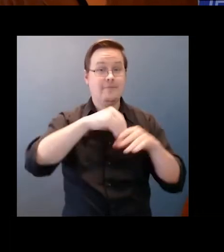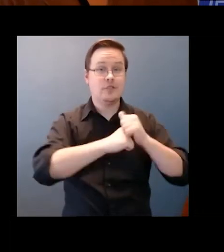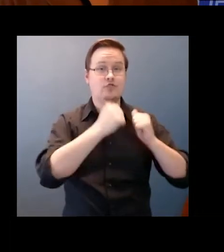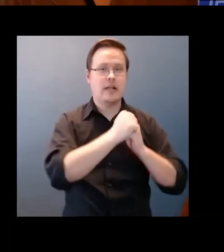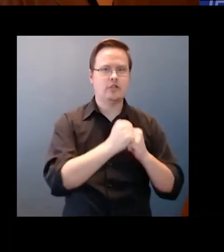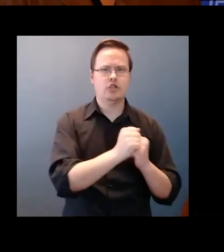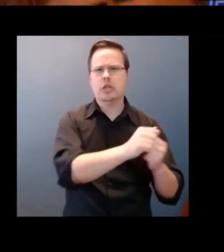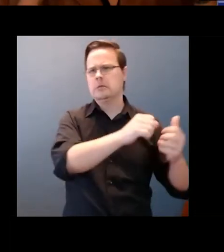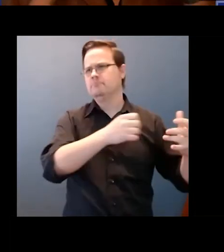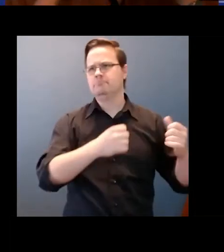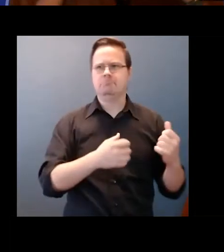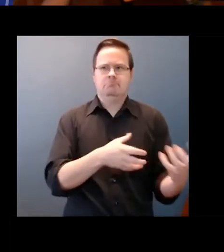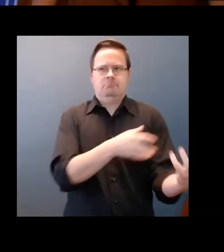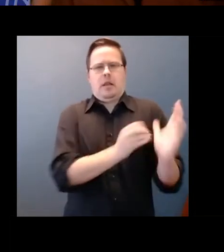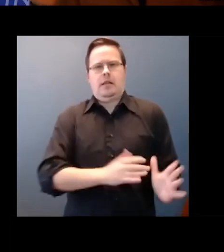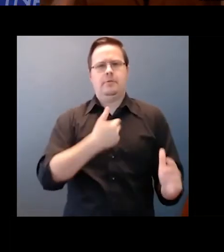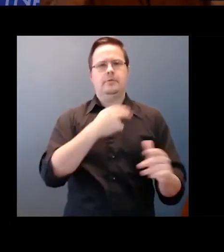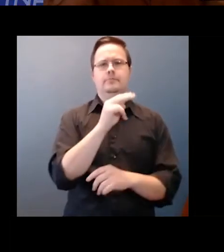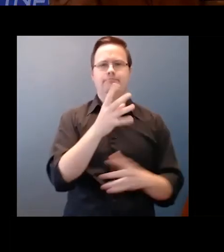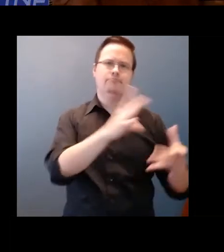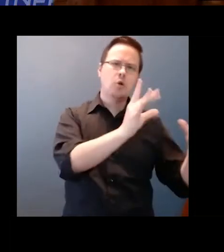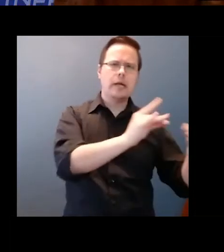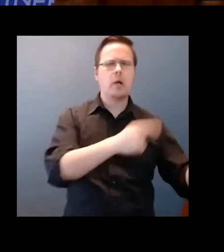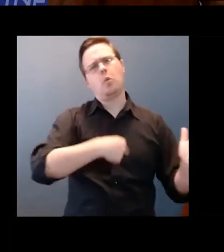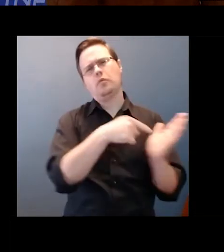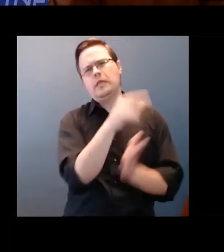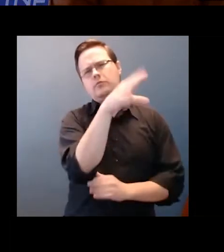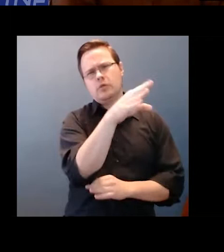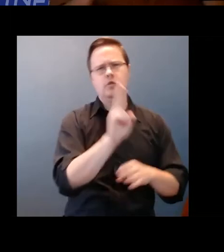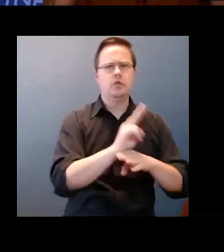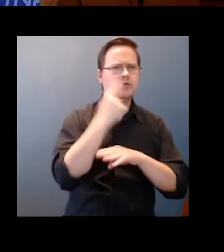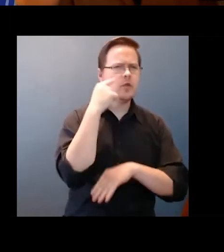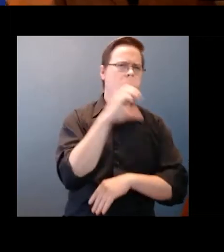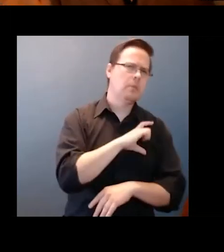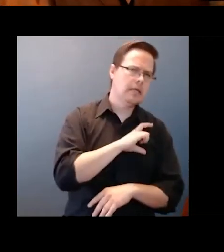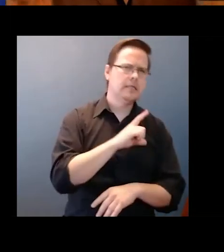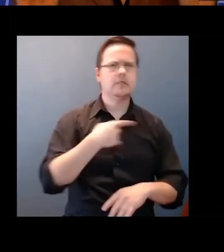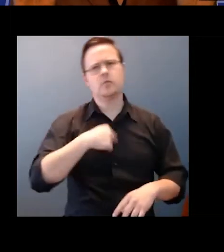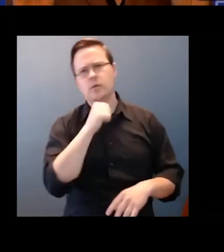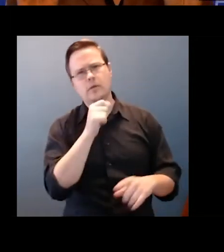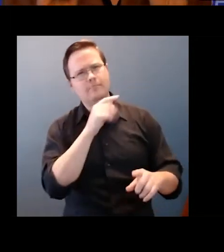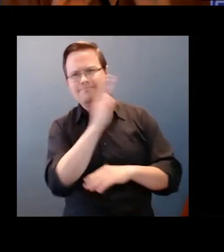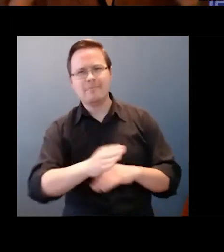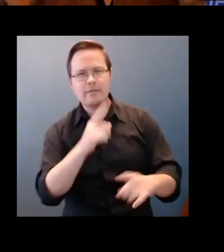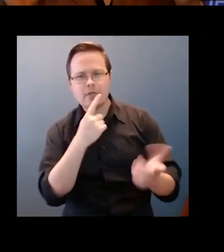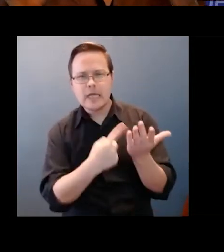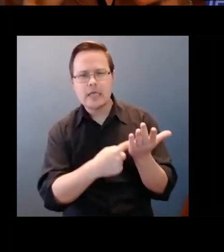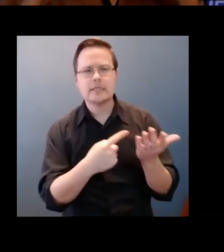the street lights even though they're primarily used by the police. And even though we never talked about it, the argument became, these